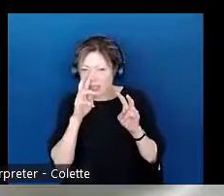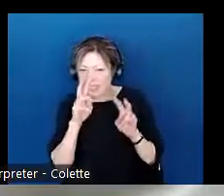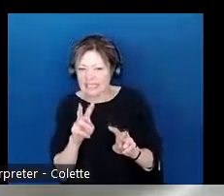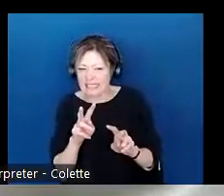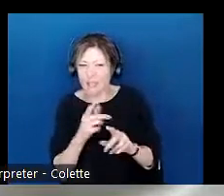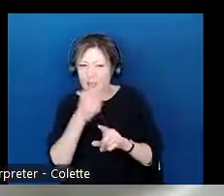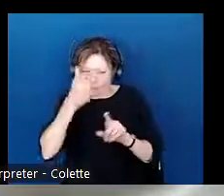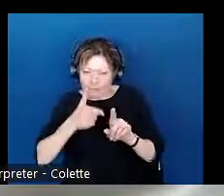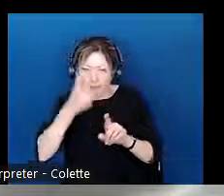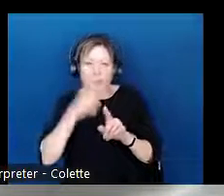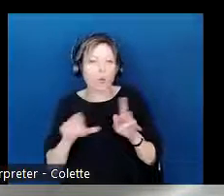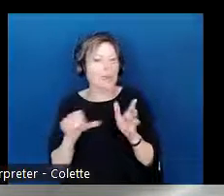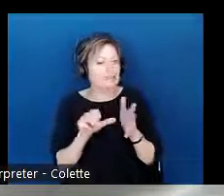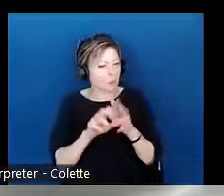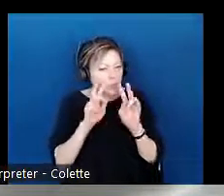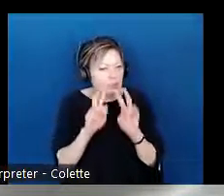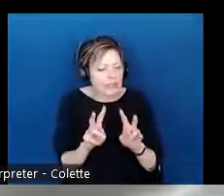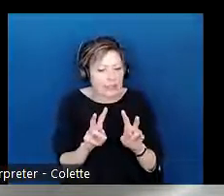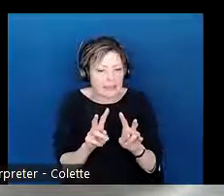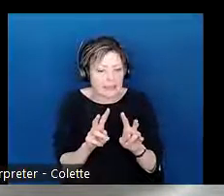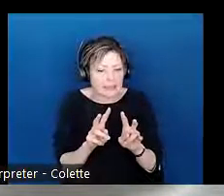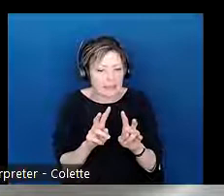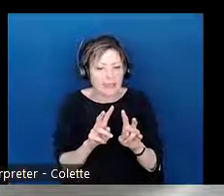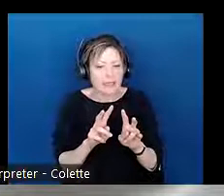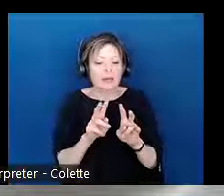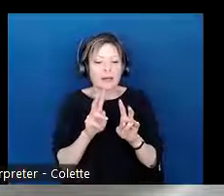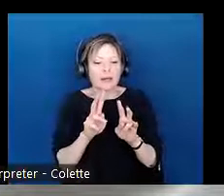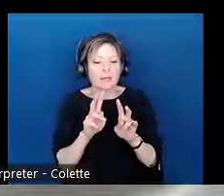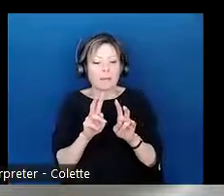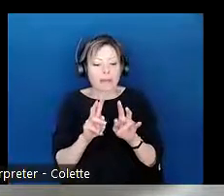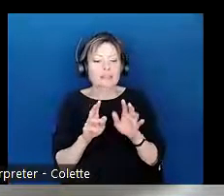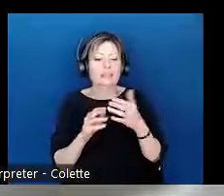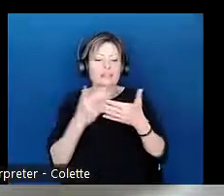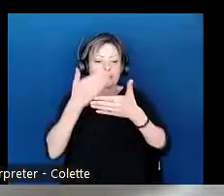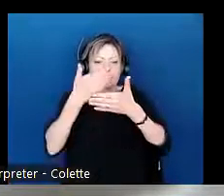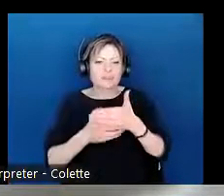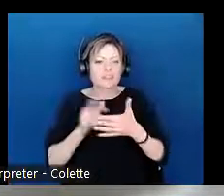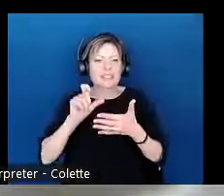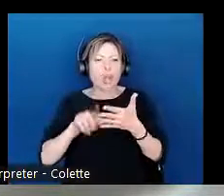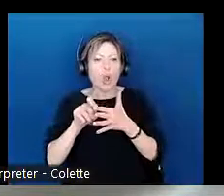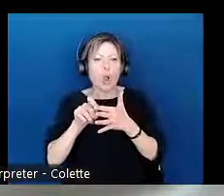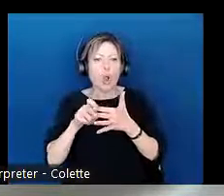film this particular piece but she's woven this over copper so it's thin sheet of copper with